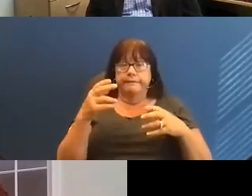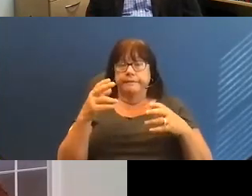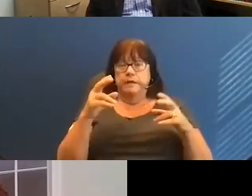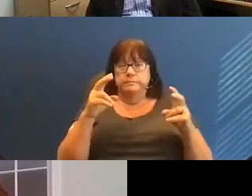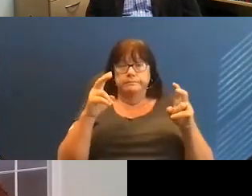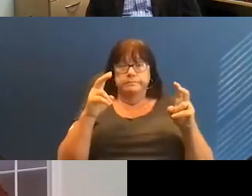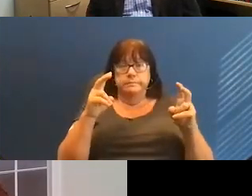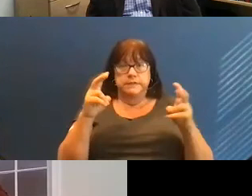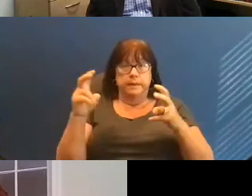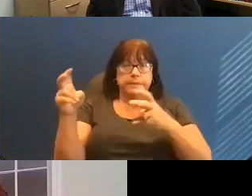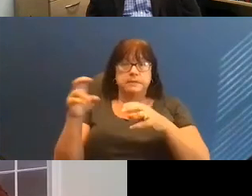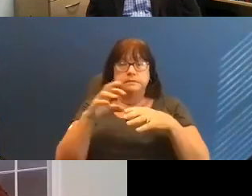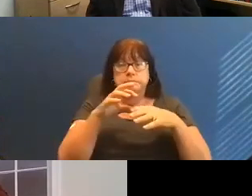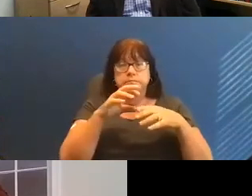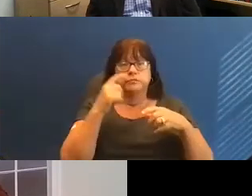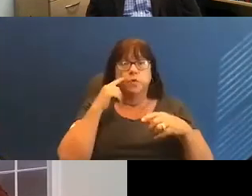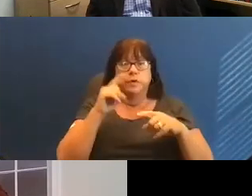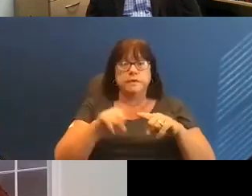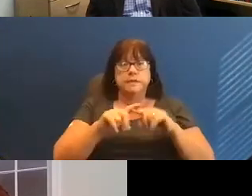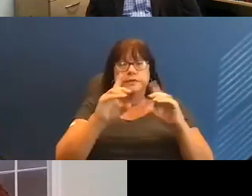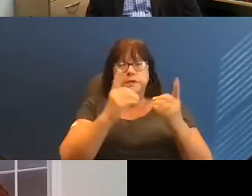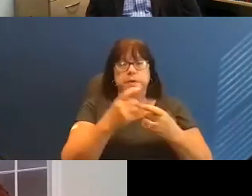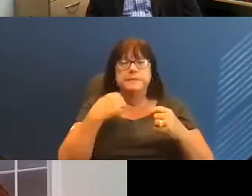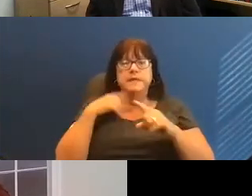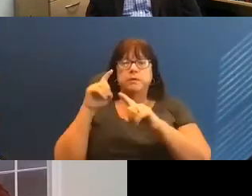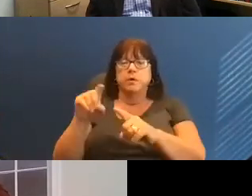to go to cultural geography and run a search in the OER commons via the link we provided.